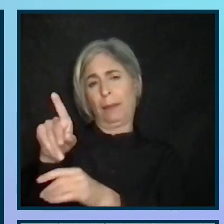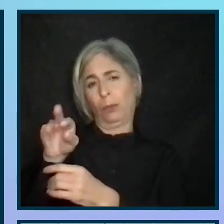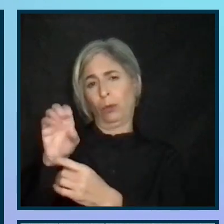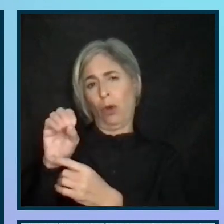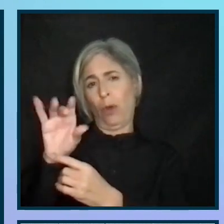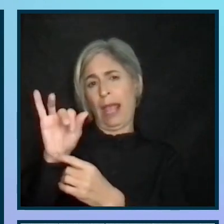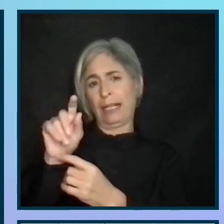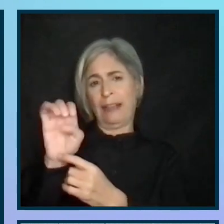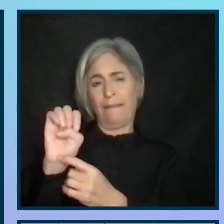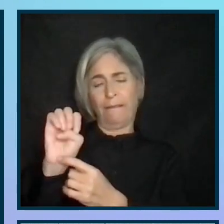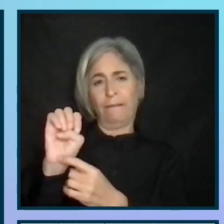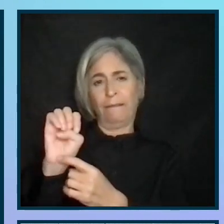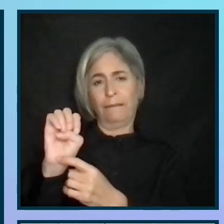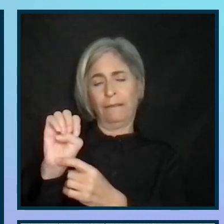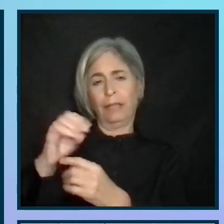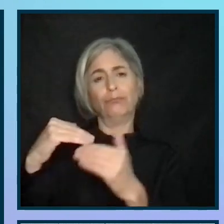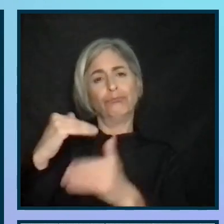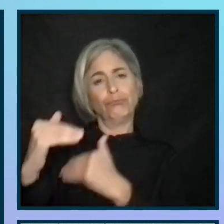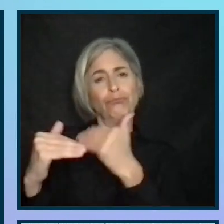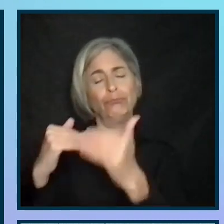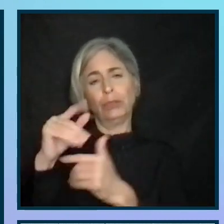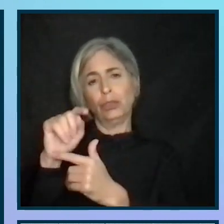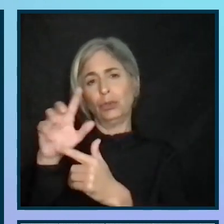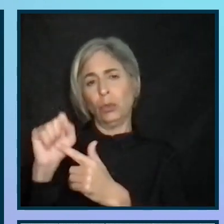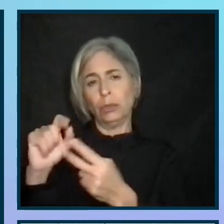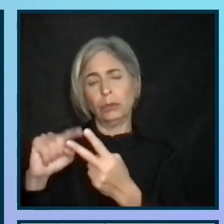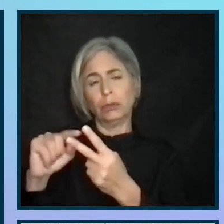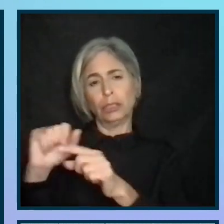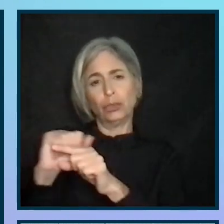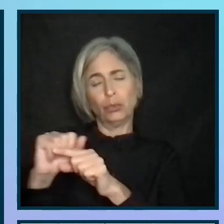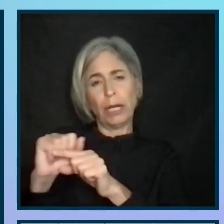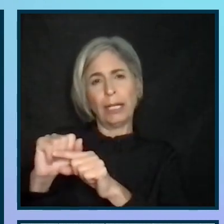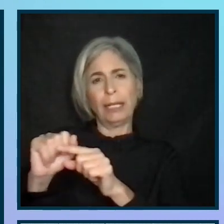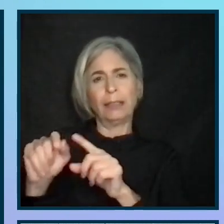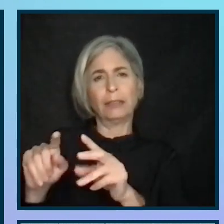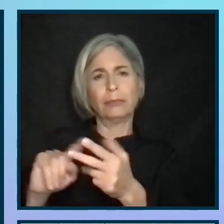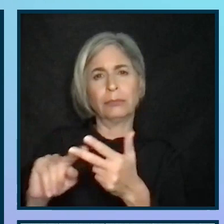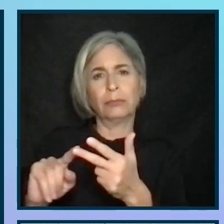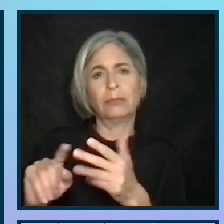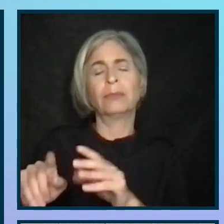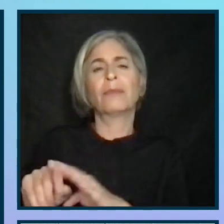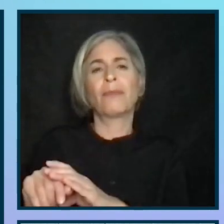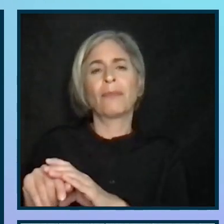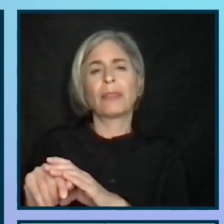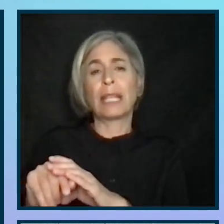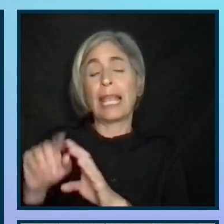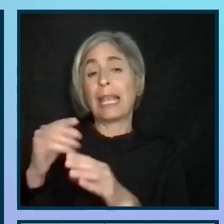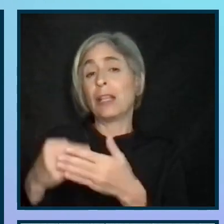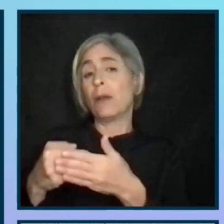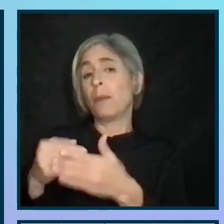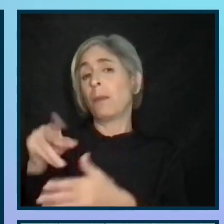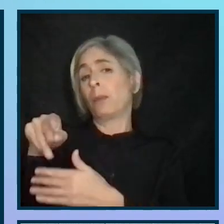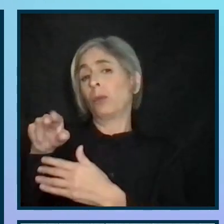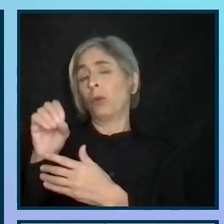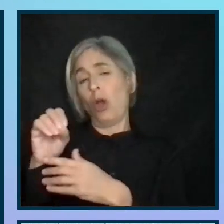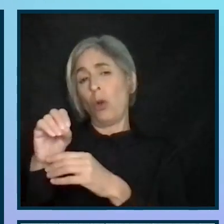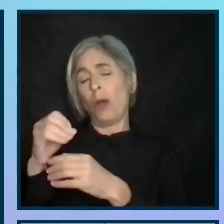This has steps for tools, training, testing, and tracking. And when taking a proactive approach for accessibility,